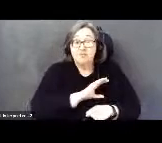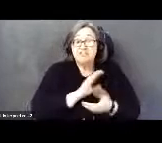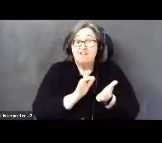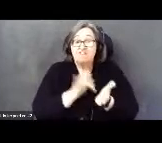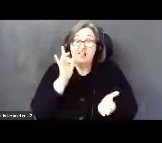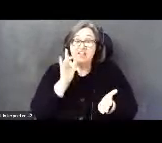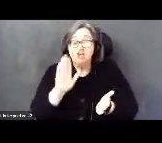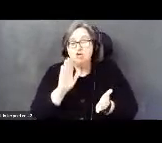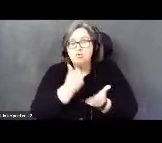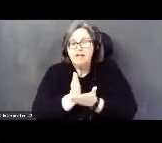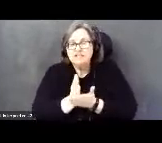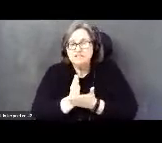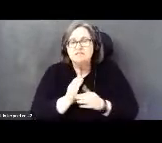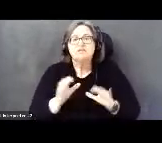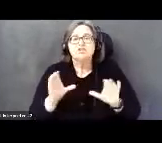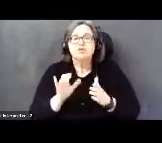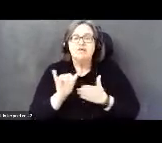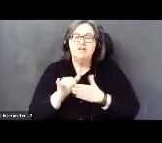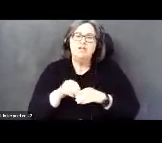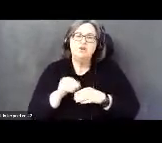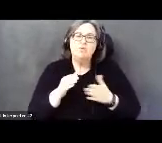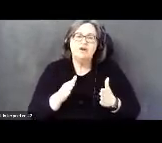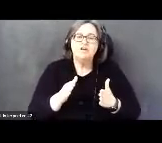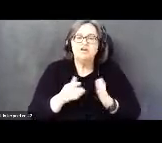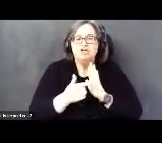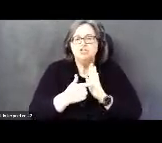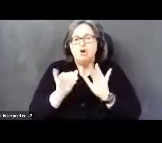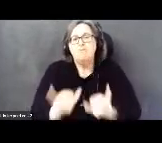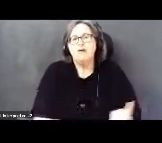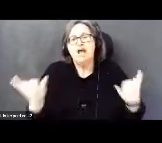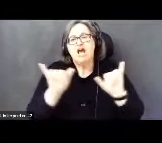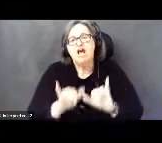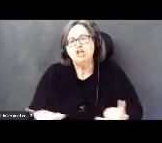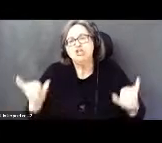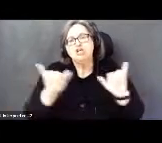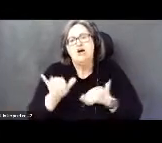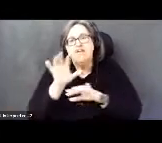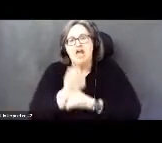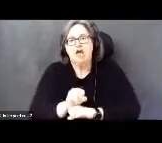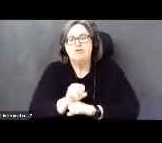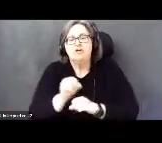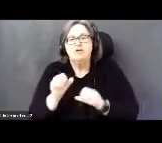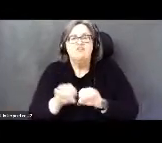rights, and they are doing it in a way that shows a pattern of practice of violating the civil rights division and the special